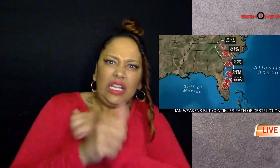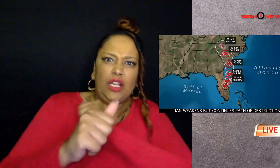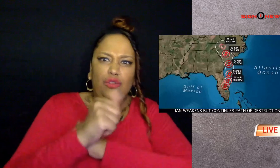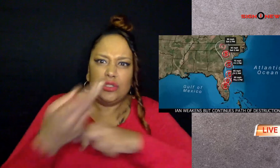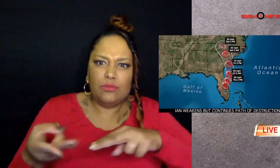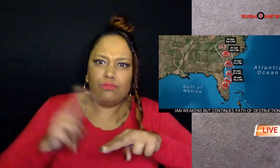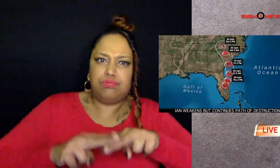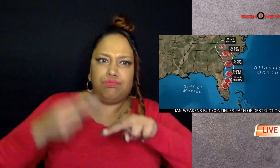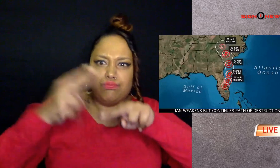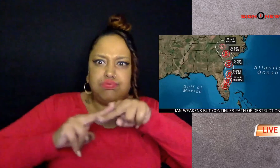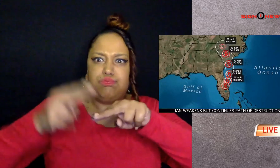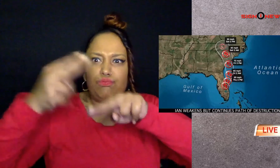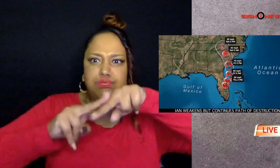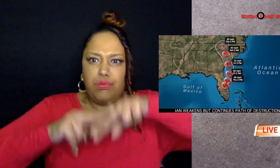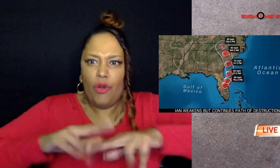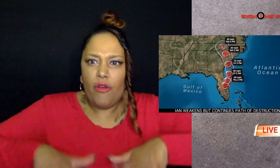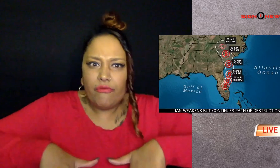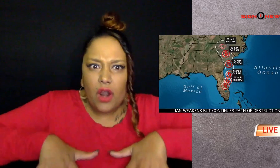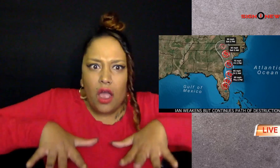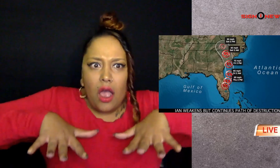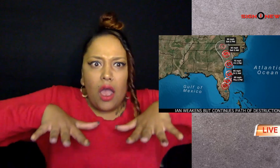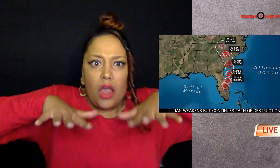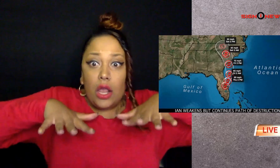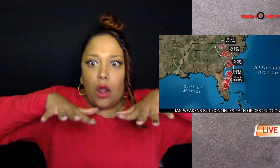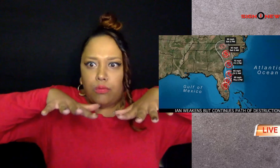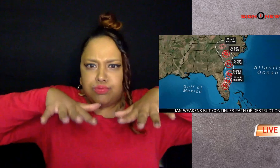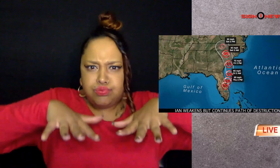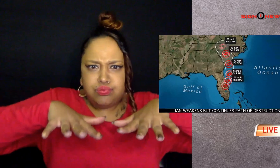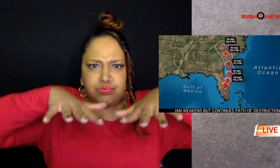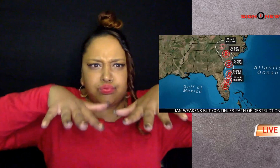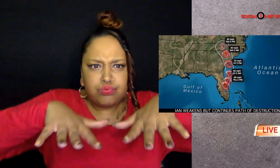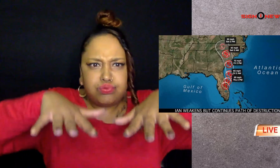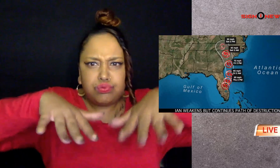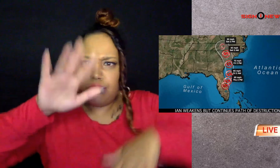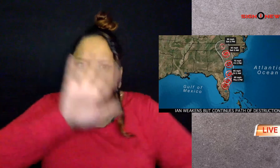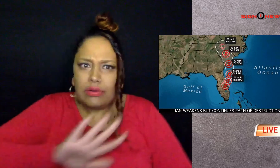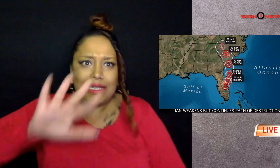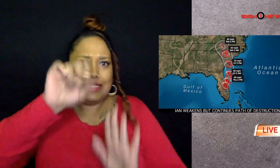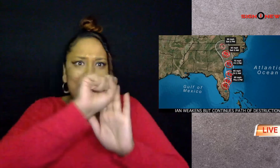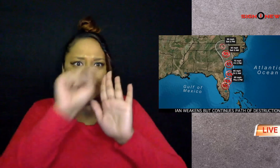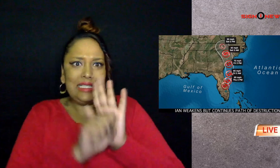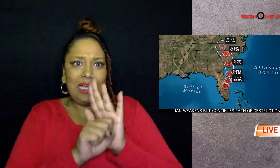the storm is still producing dangerous storm surge and flooding as it crawls up the state